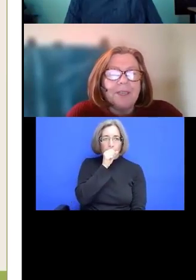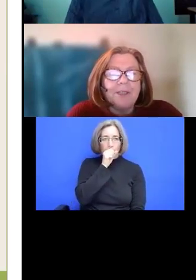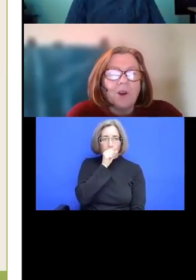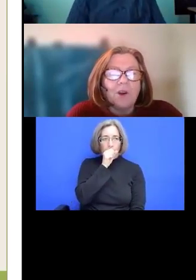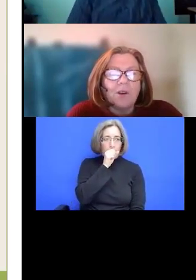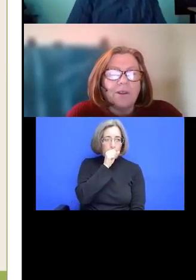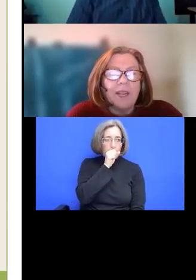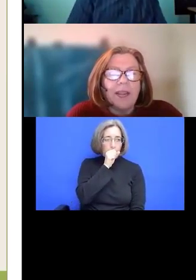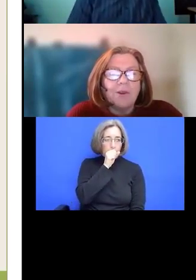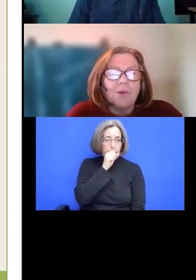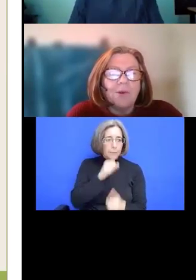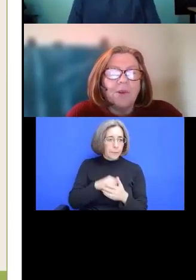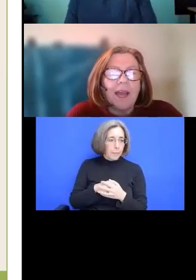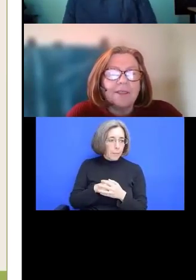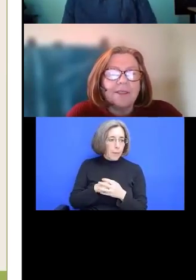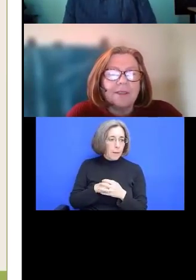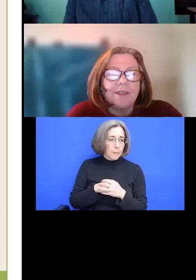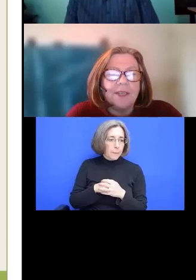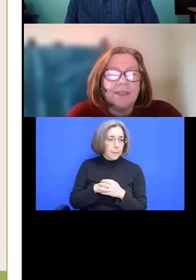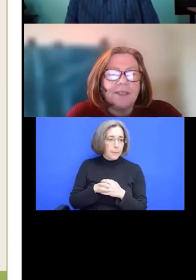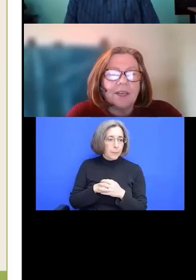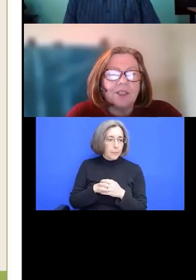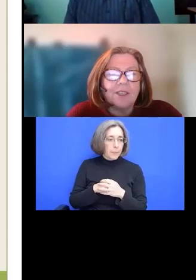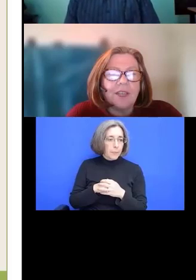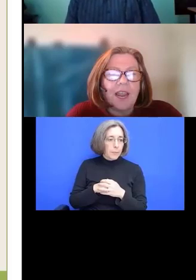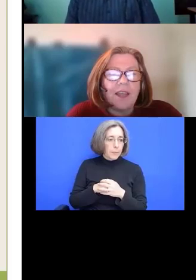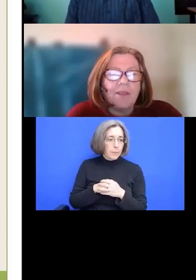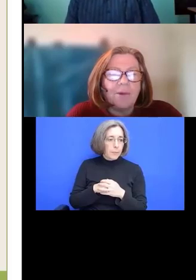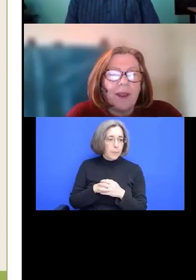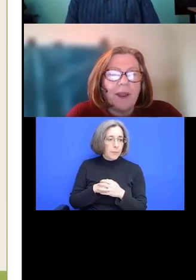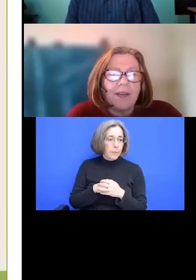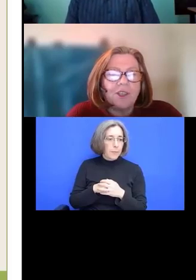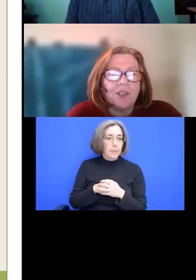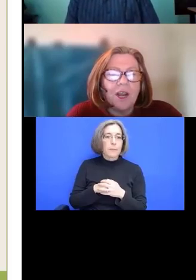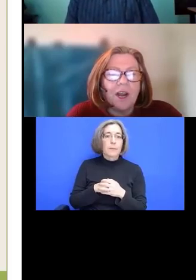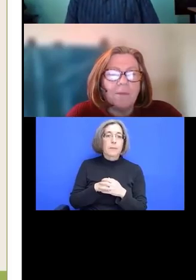These are the annual, has the sections A through H.